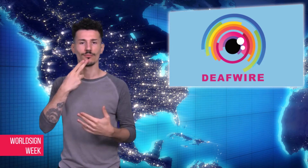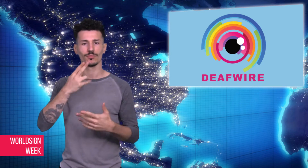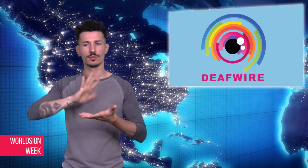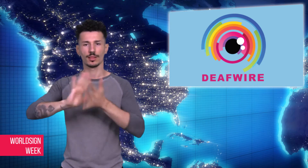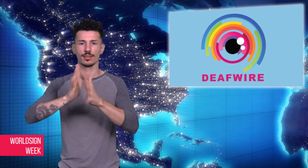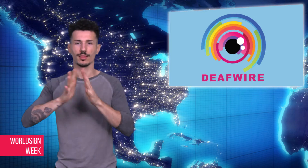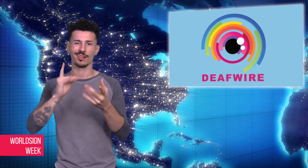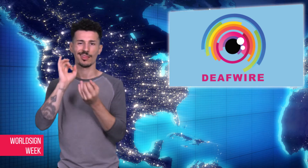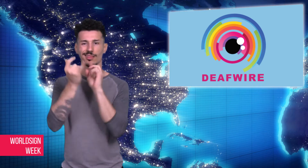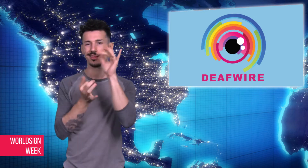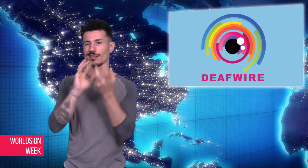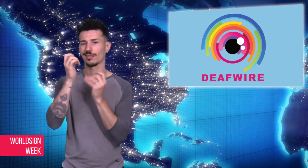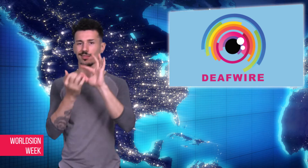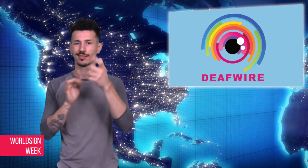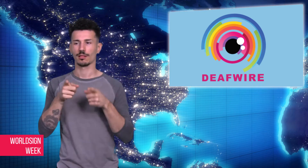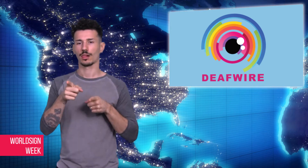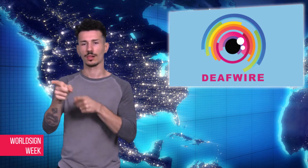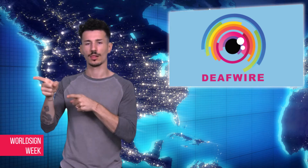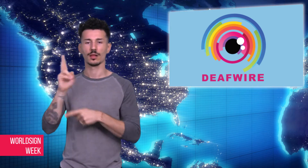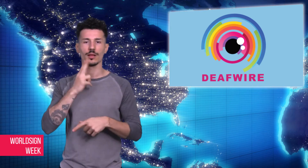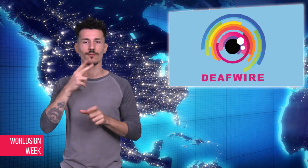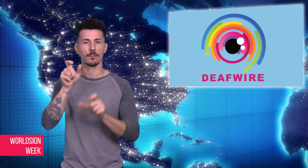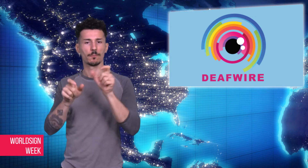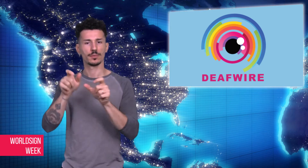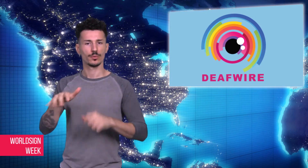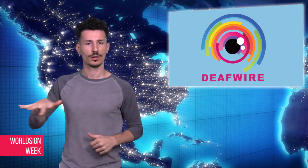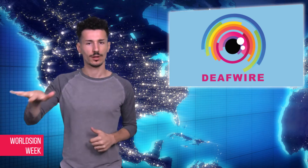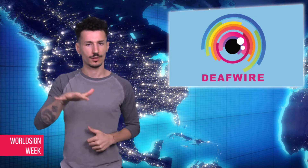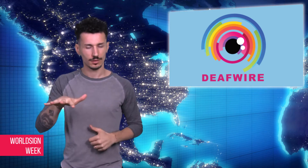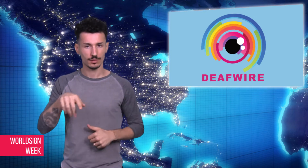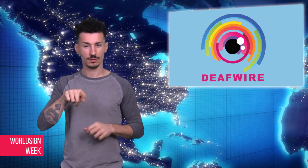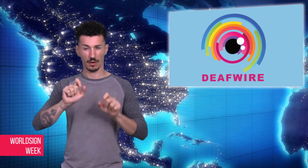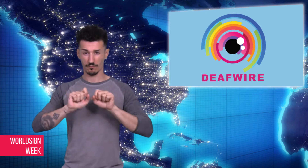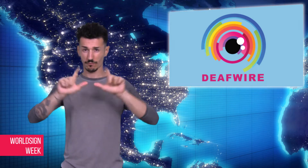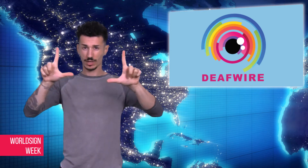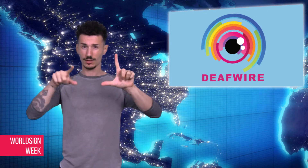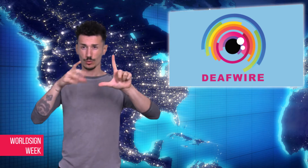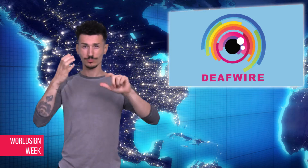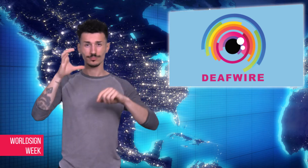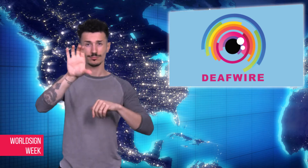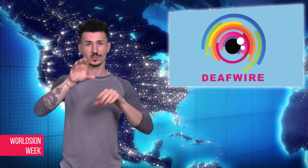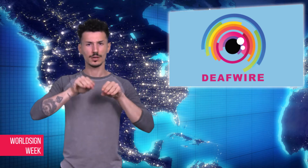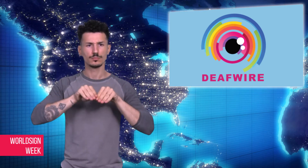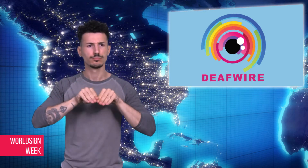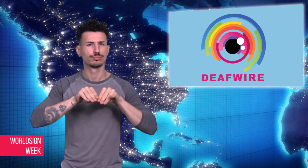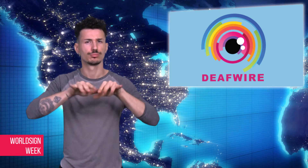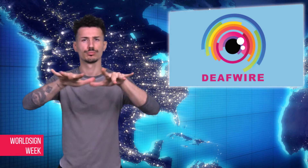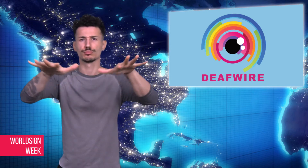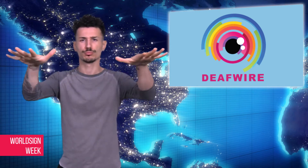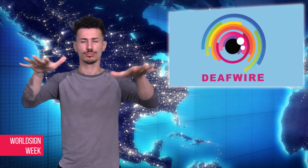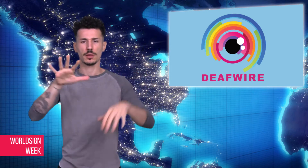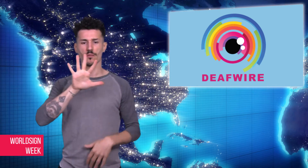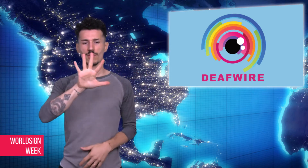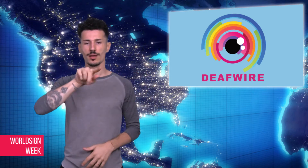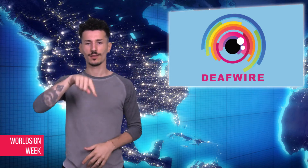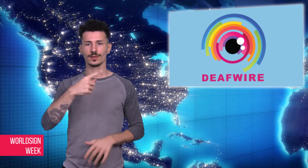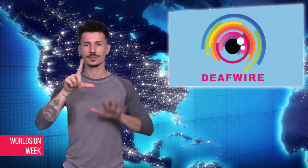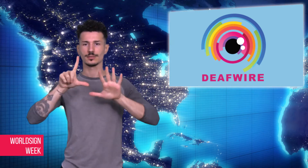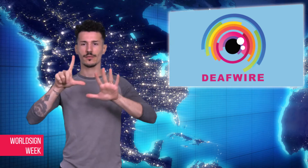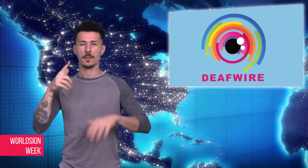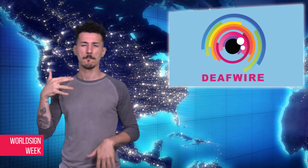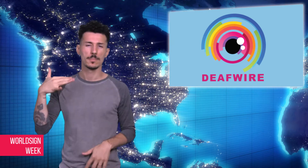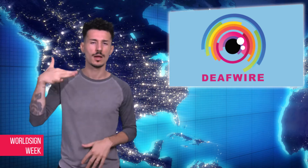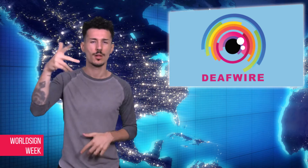language and Deaf people. This video